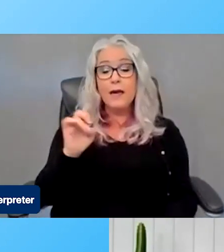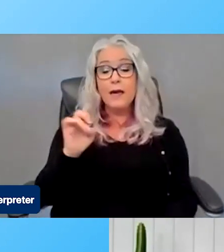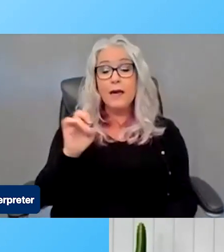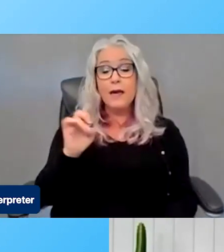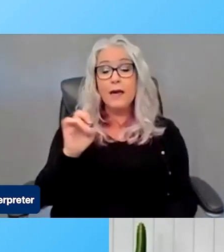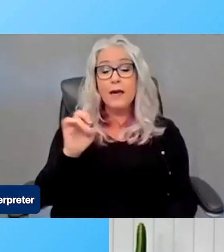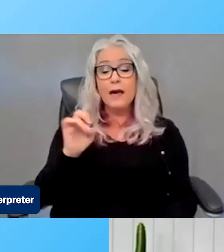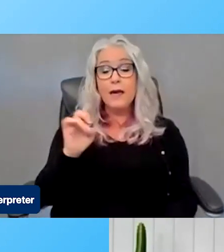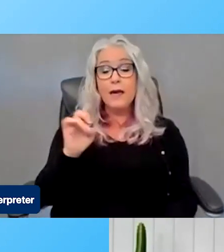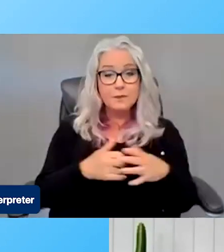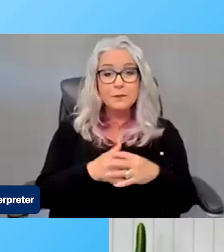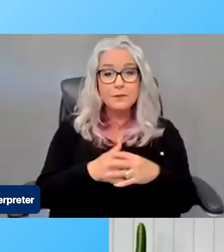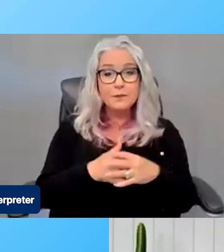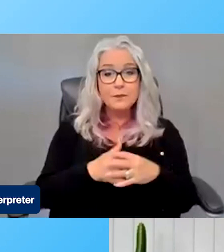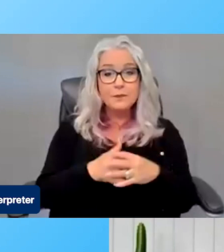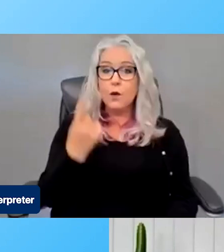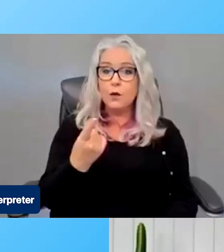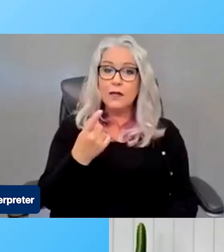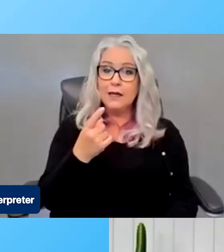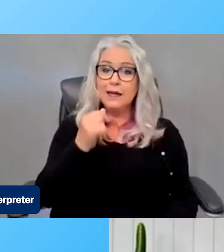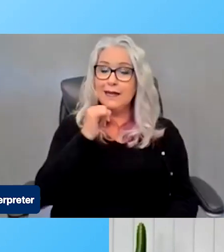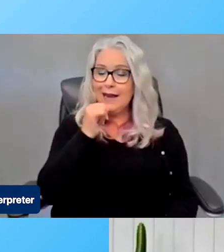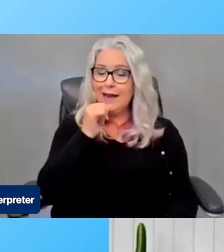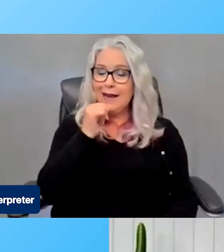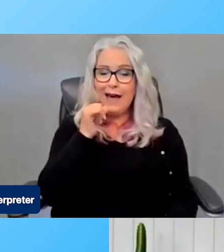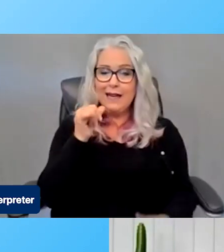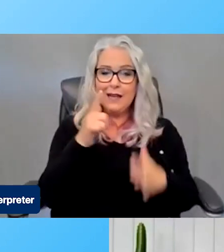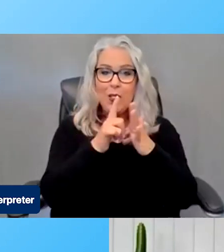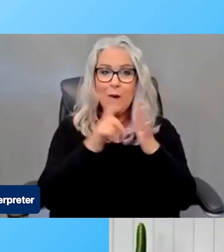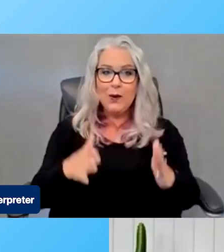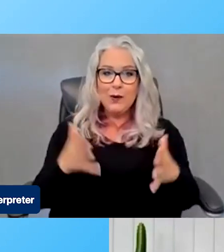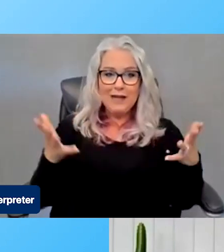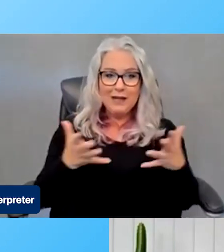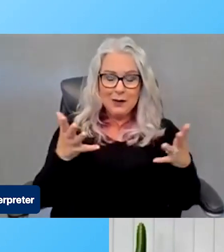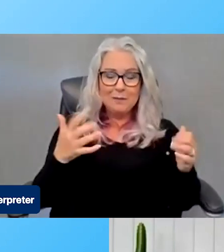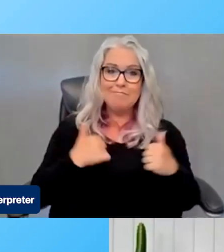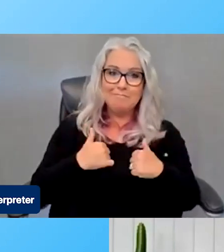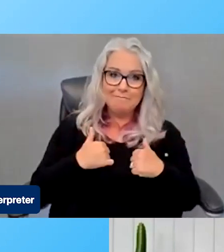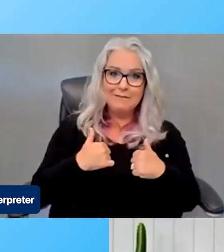the only nonlawyer among us. So have patience.